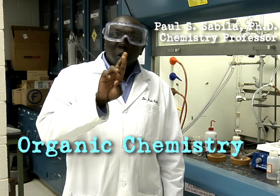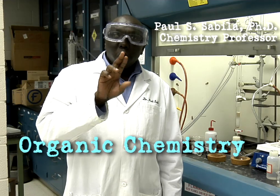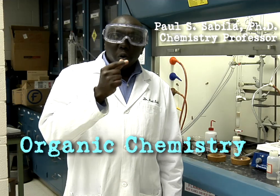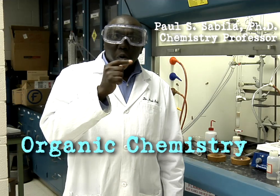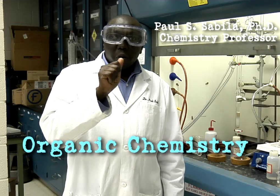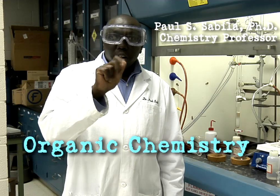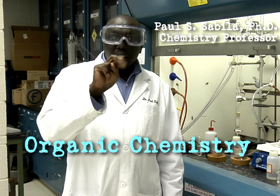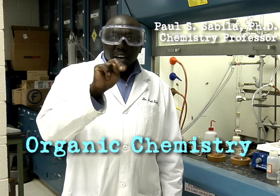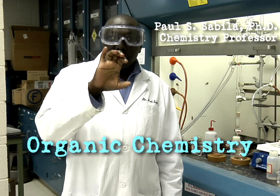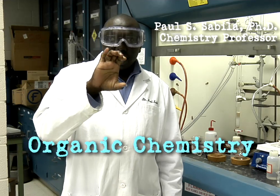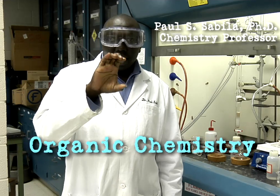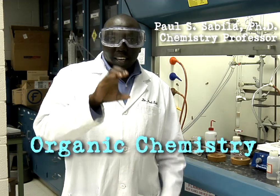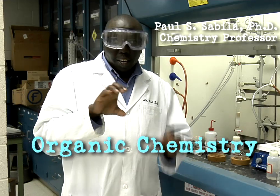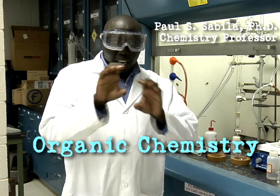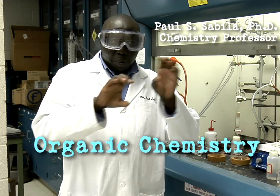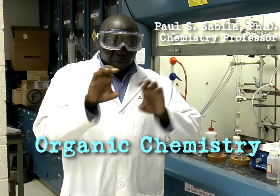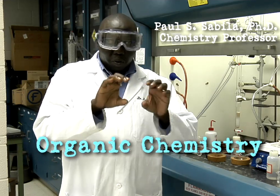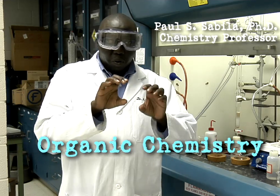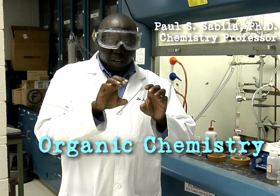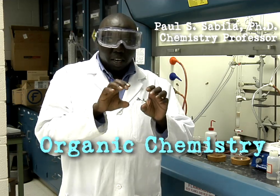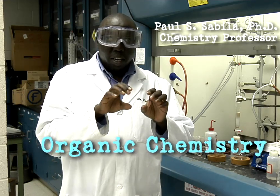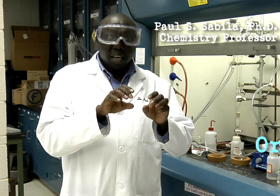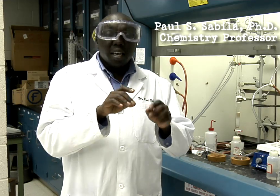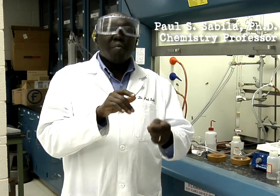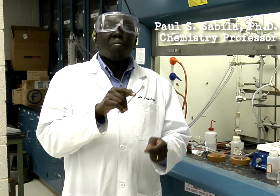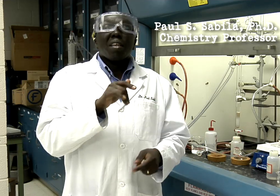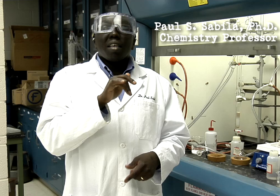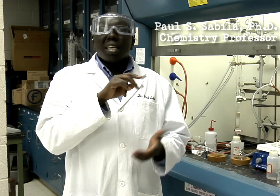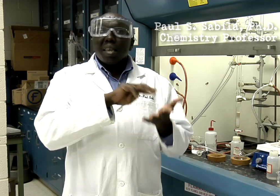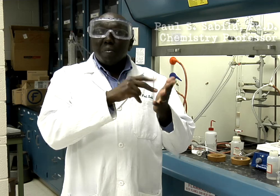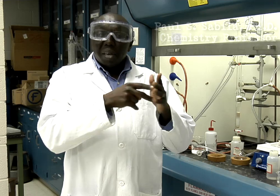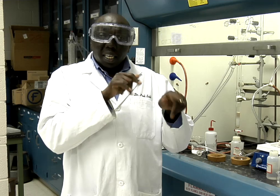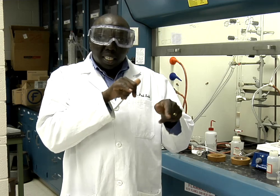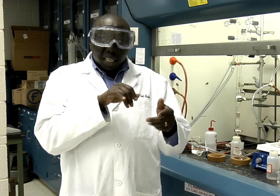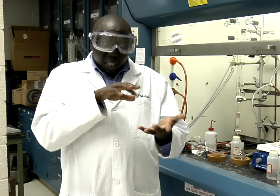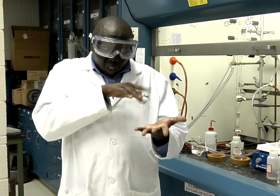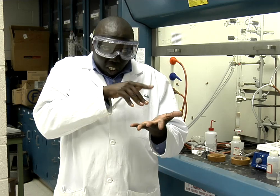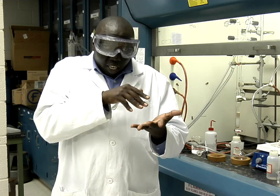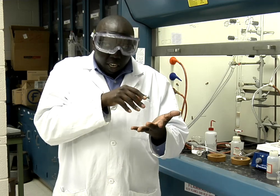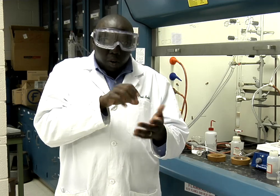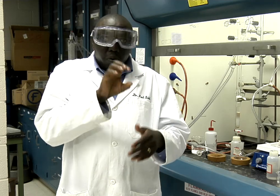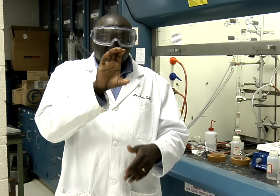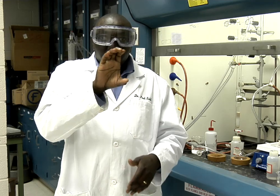Organic Chemistry is the study